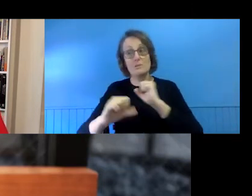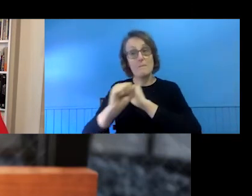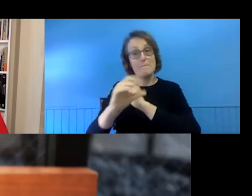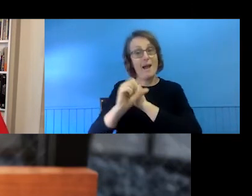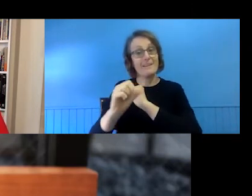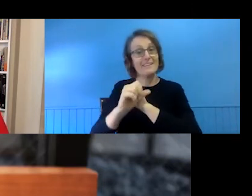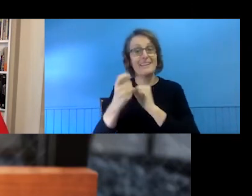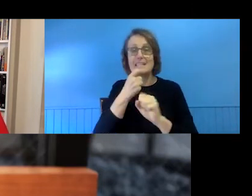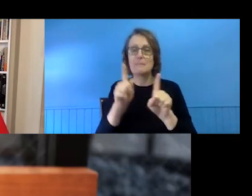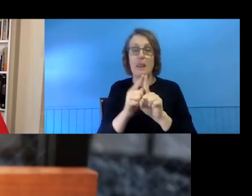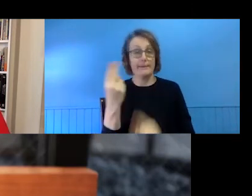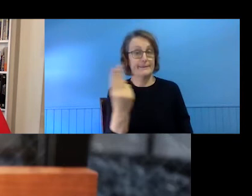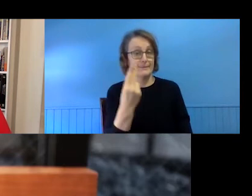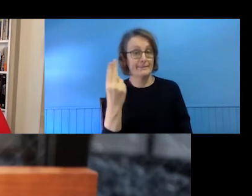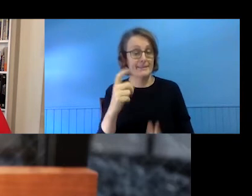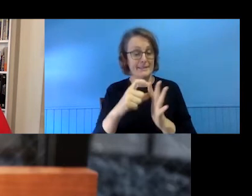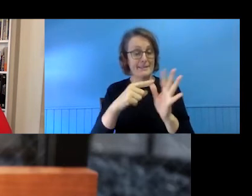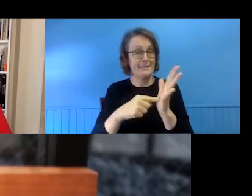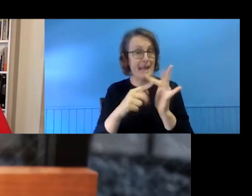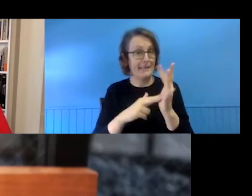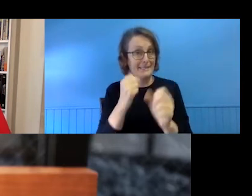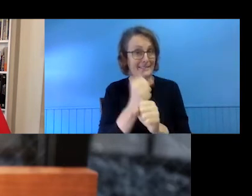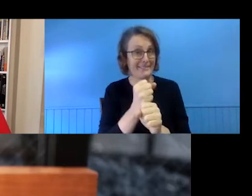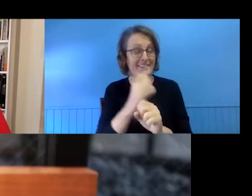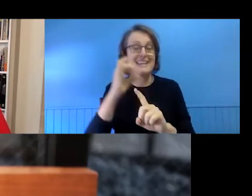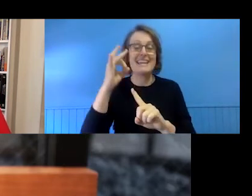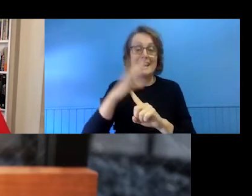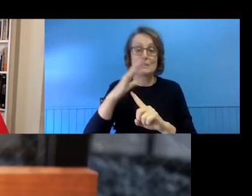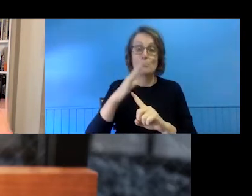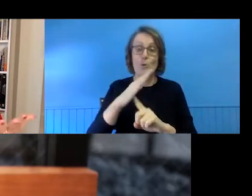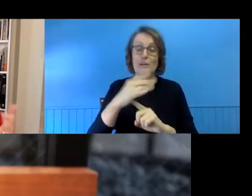like dating - it's important, when you're thinking about your